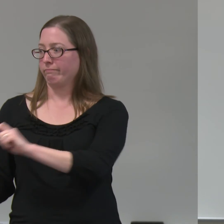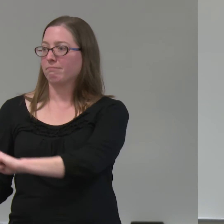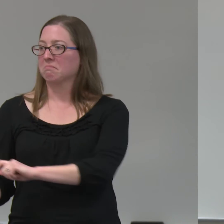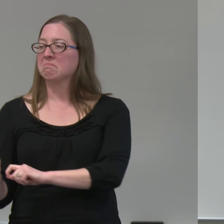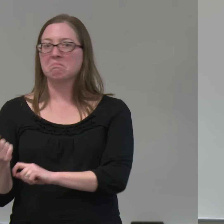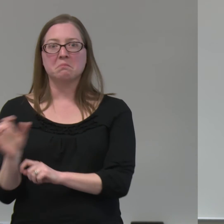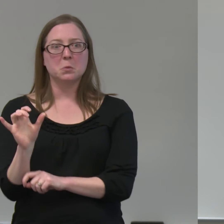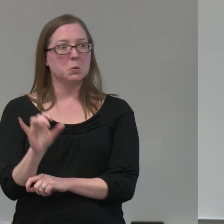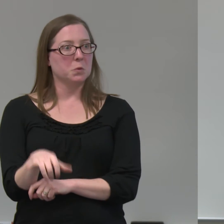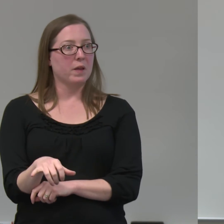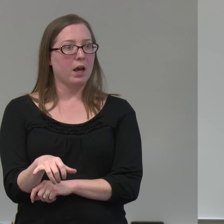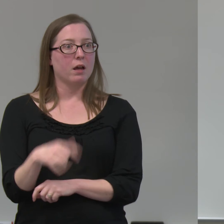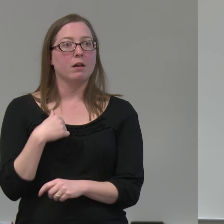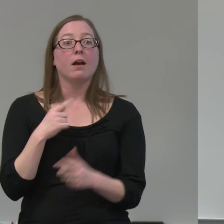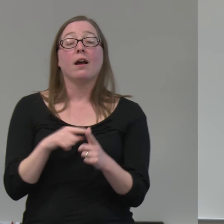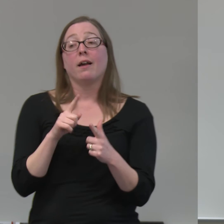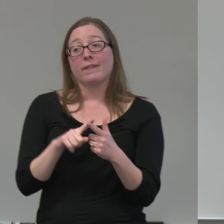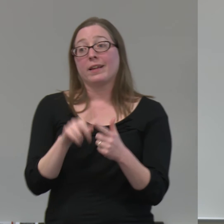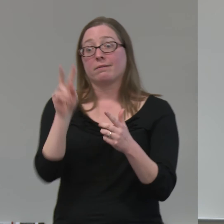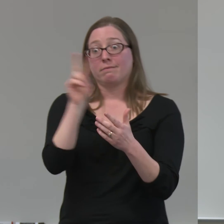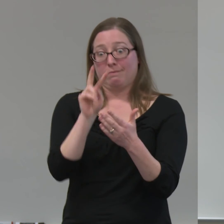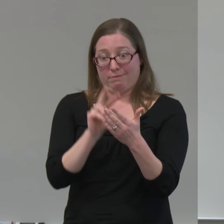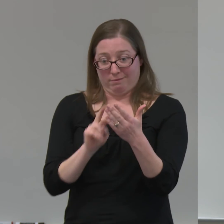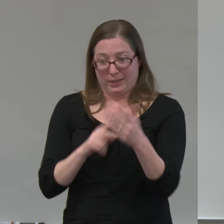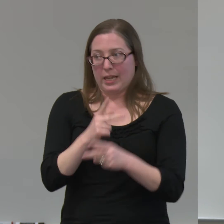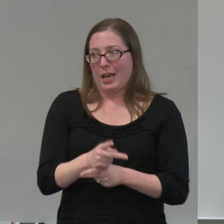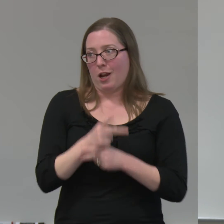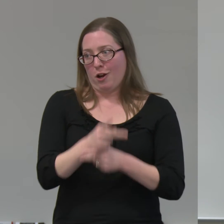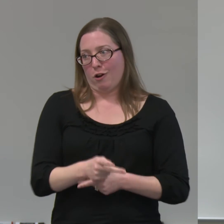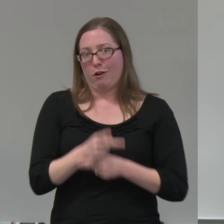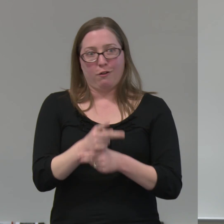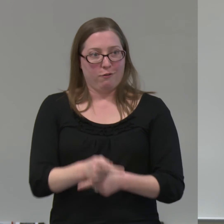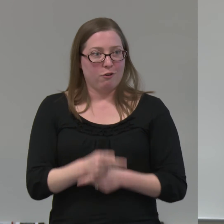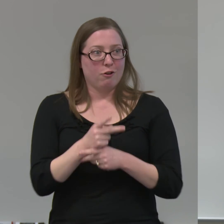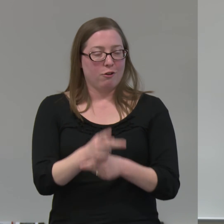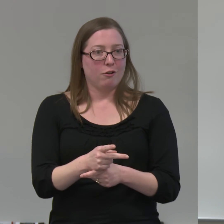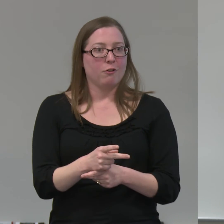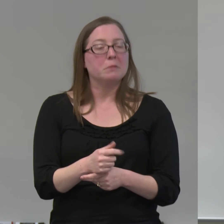and then proof it very carefully. I and, I think, many other people